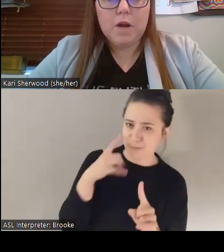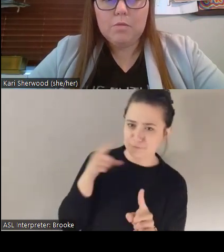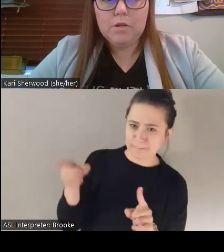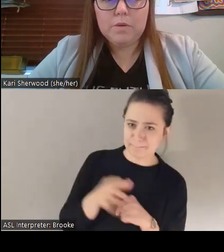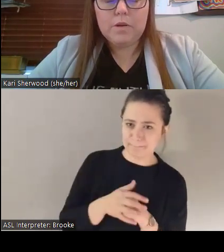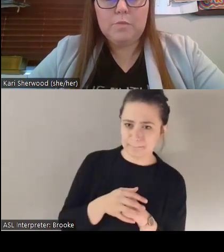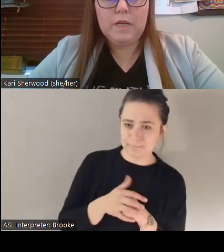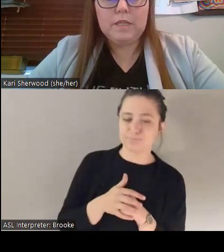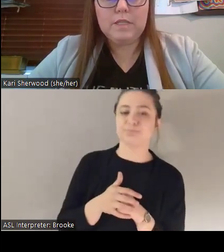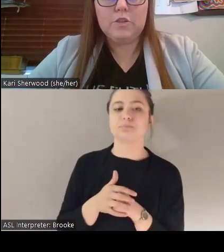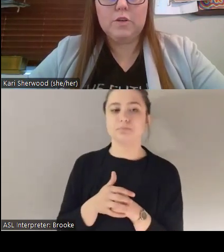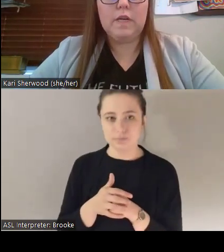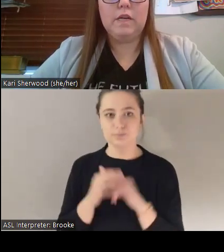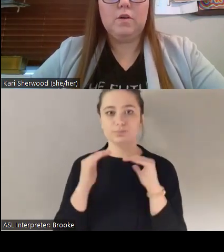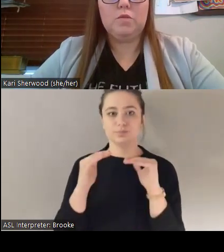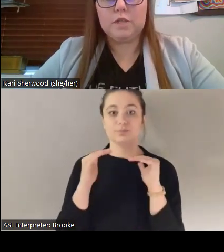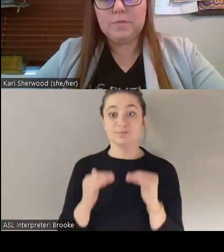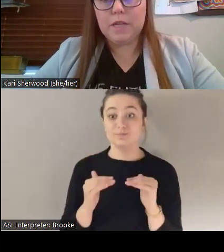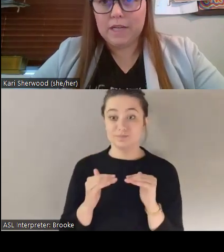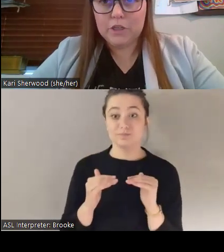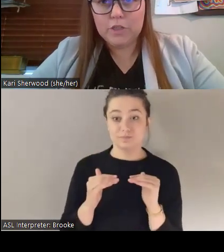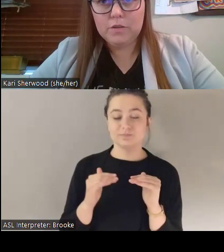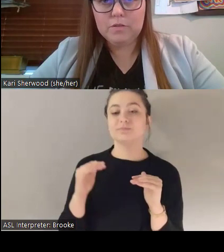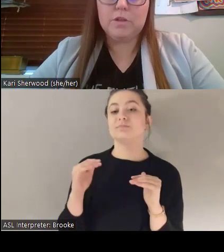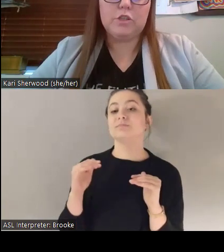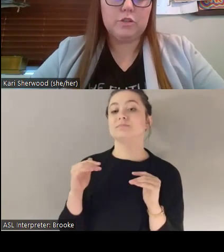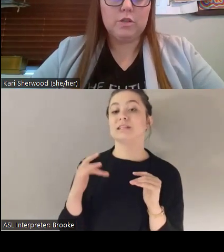Another problem could be sensory overstimulation, which